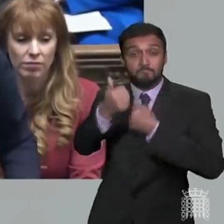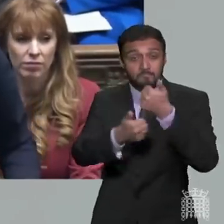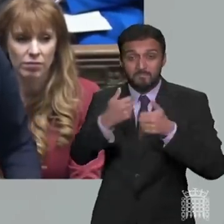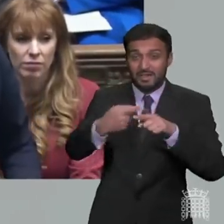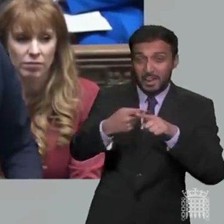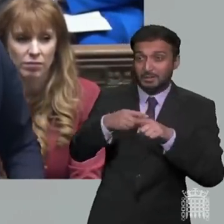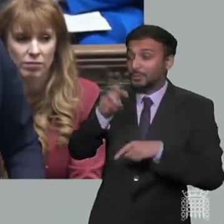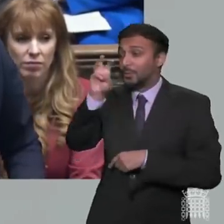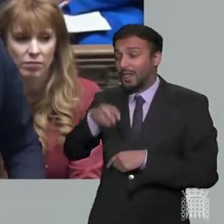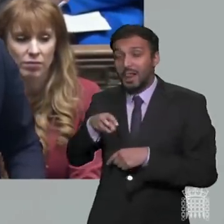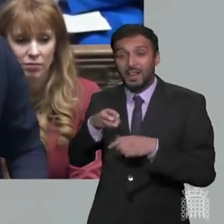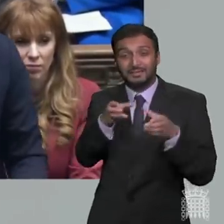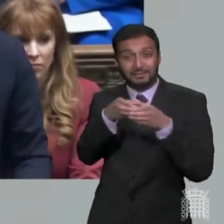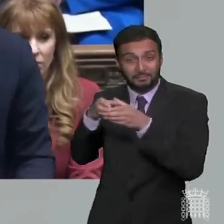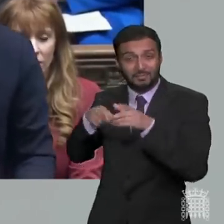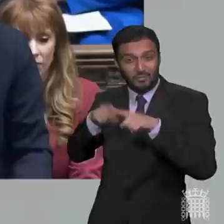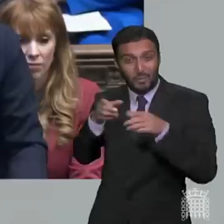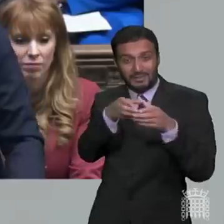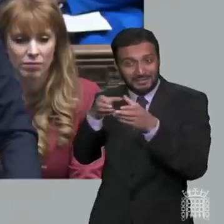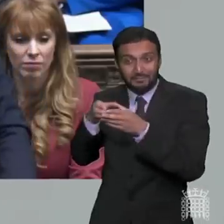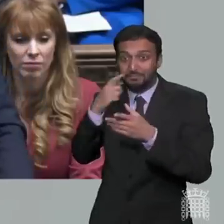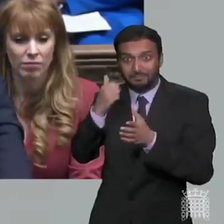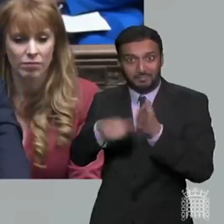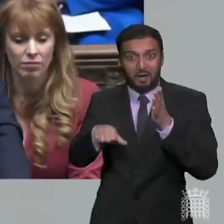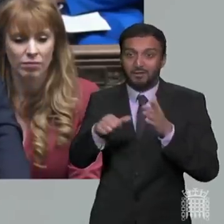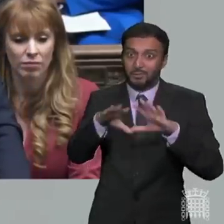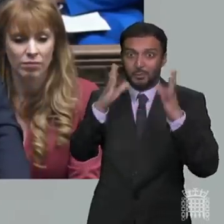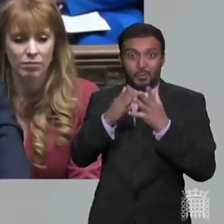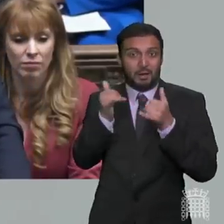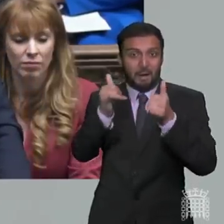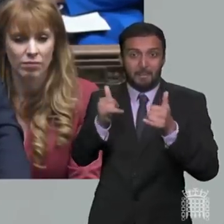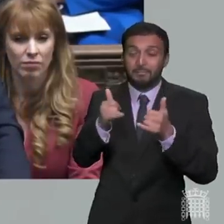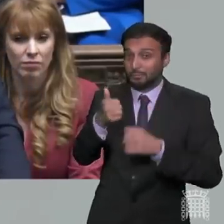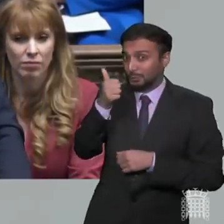start to the World cup, and good luck for the rest of the tournament.